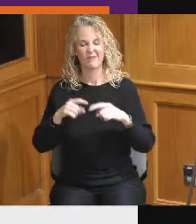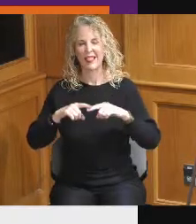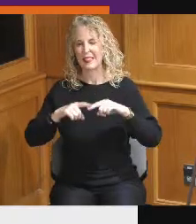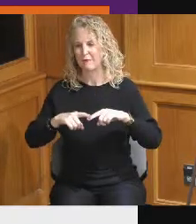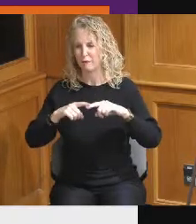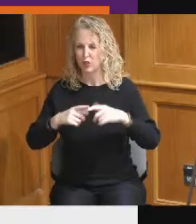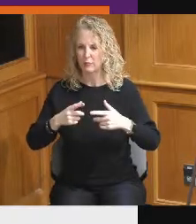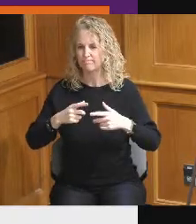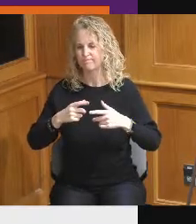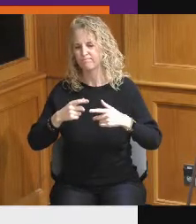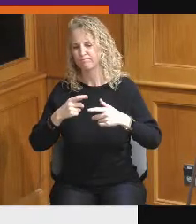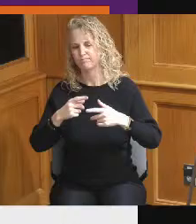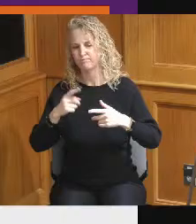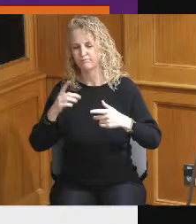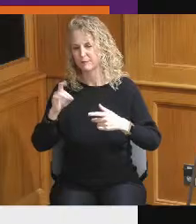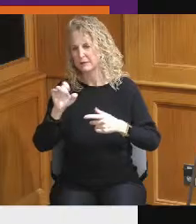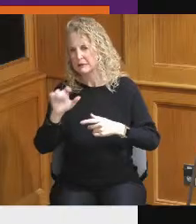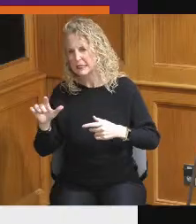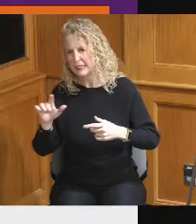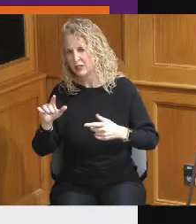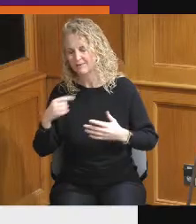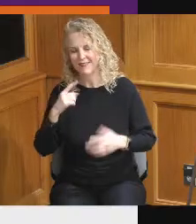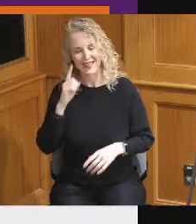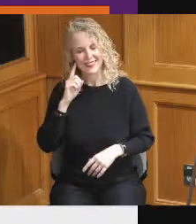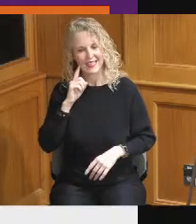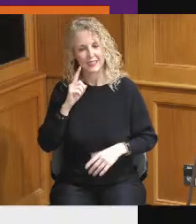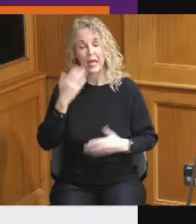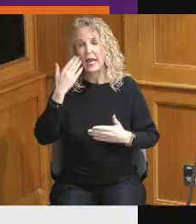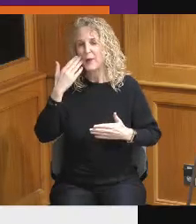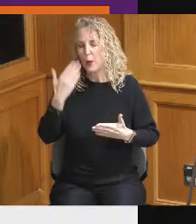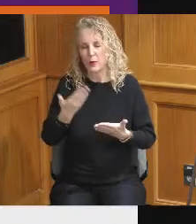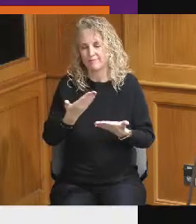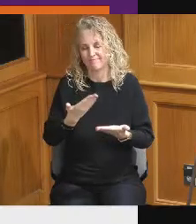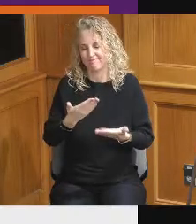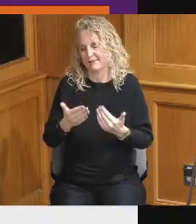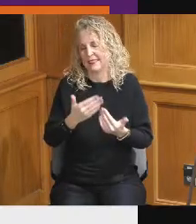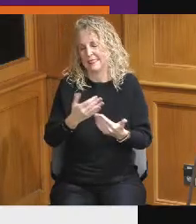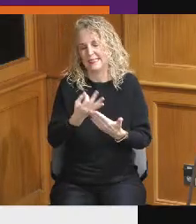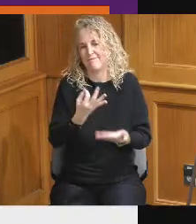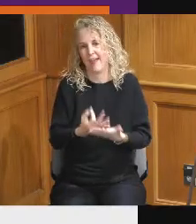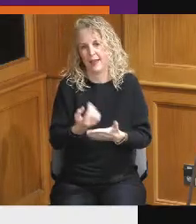know pretty basic point but I think it's really important These funds are not paying 100% for